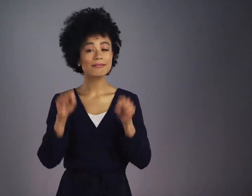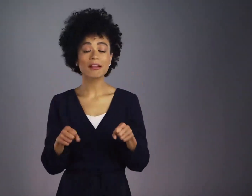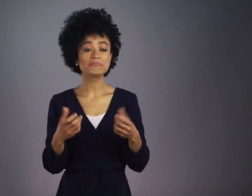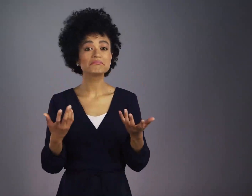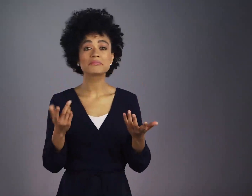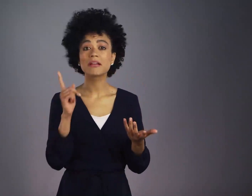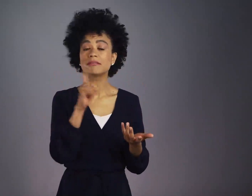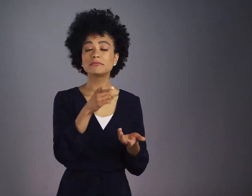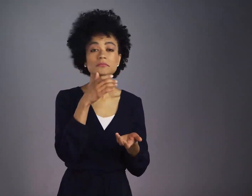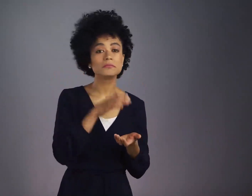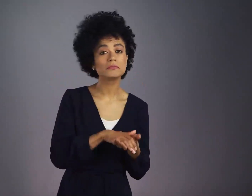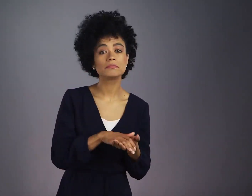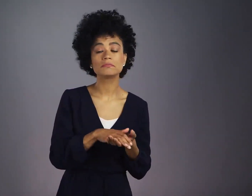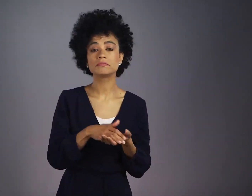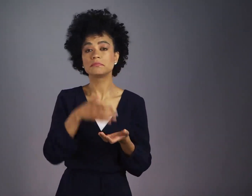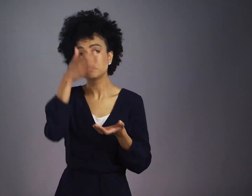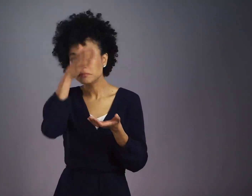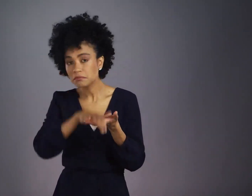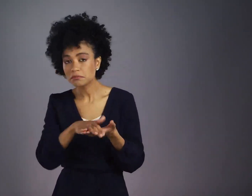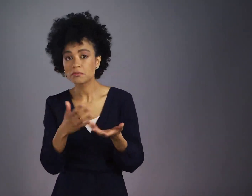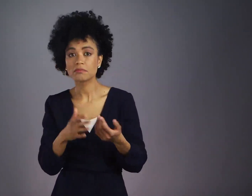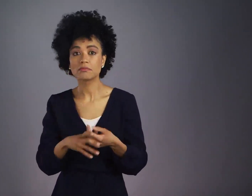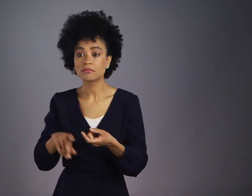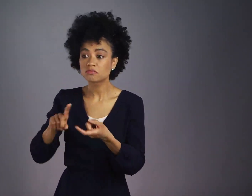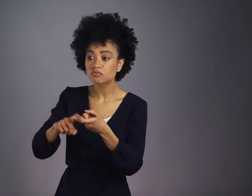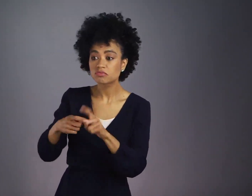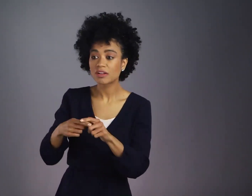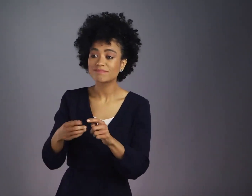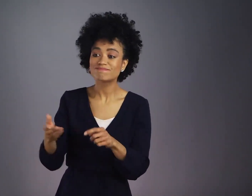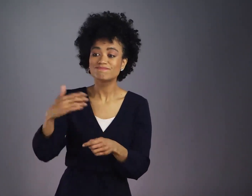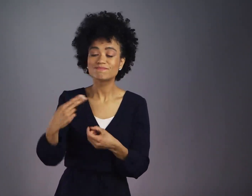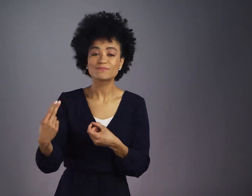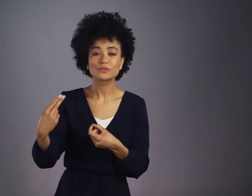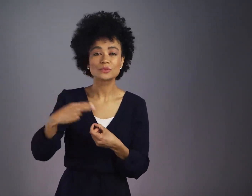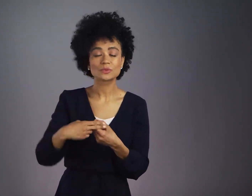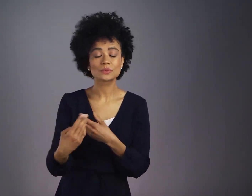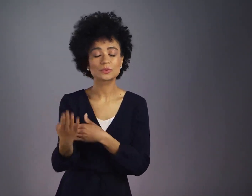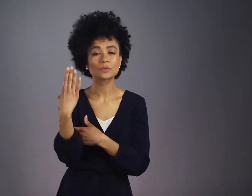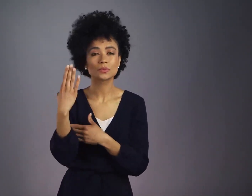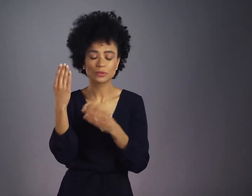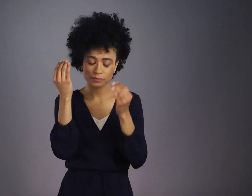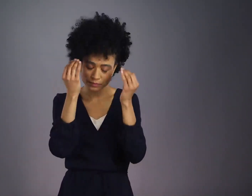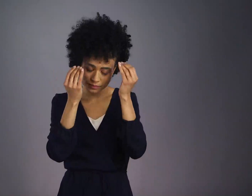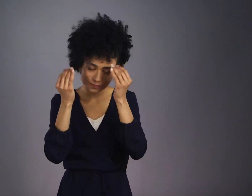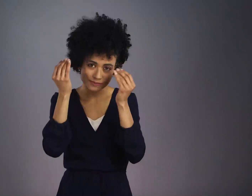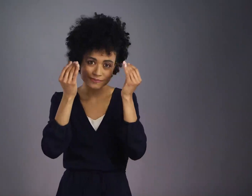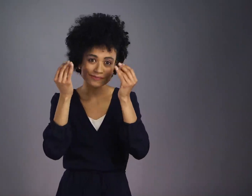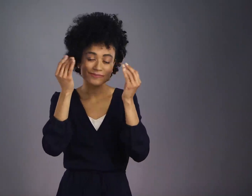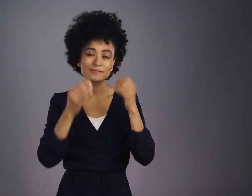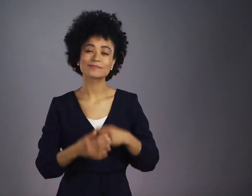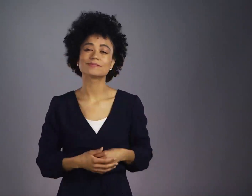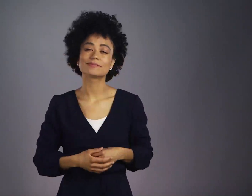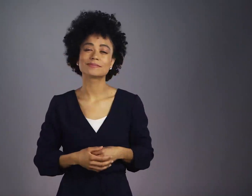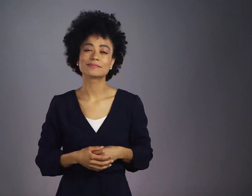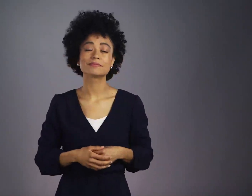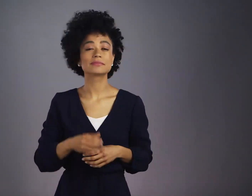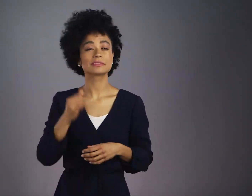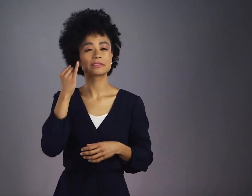If circumstances warrant, we ask our wives or friends to join us in morning meditation.